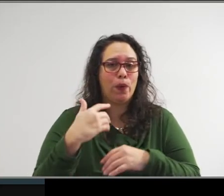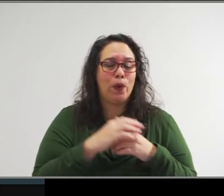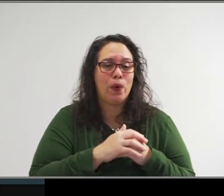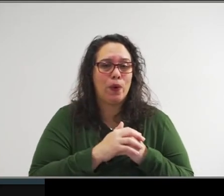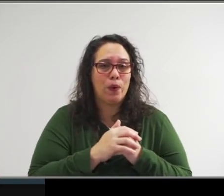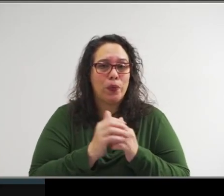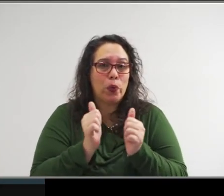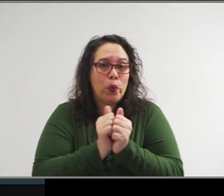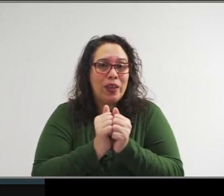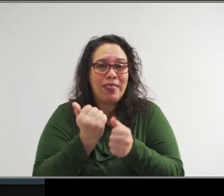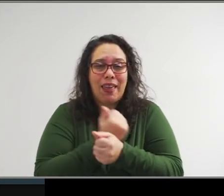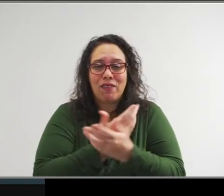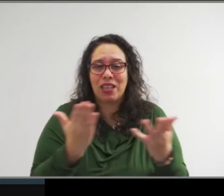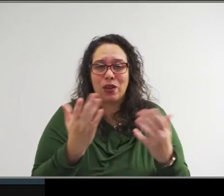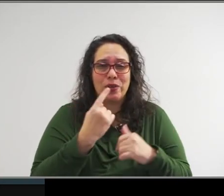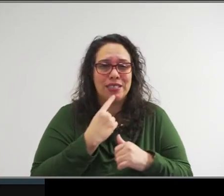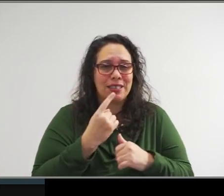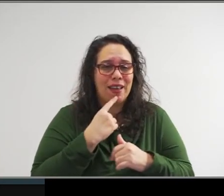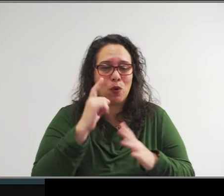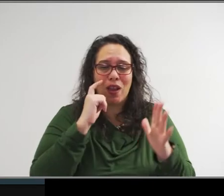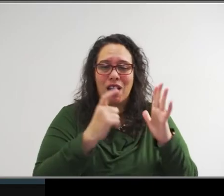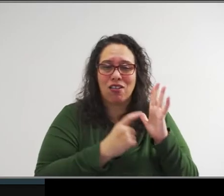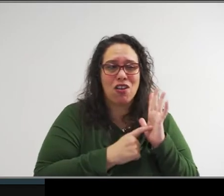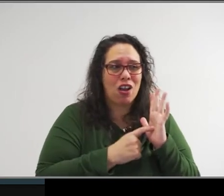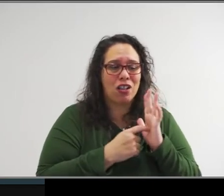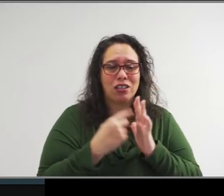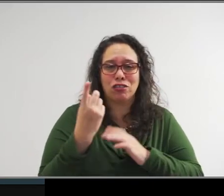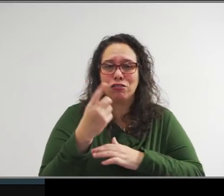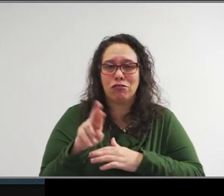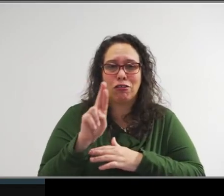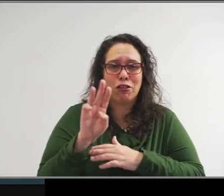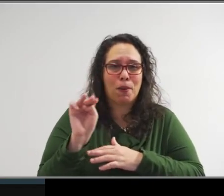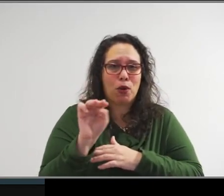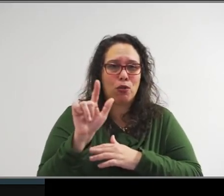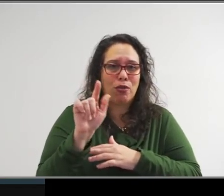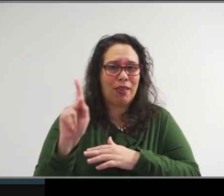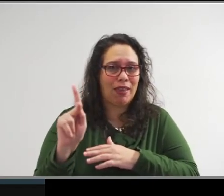we acknowledged Dr. Martin Luther King and his legacy on Monday.